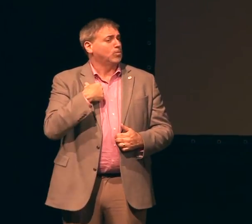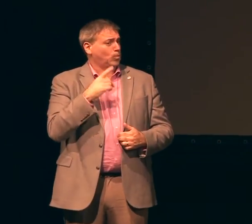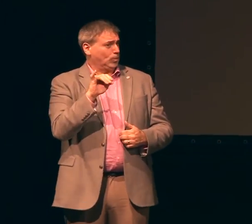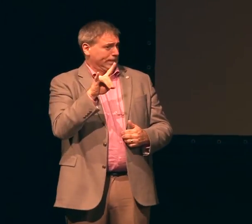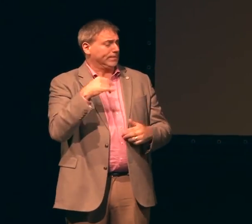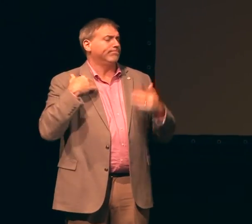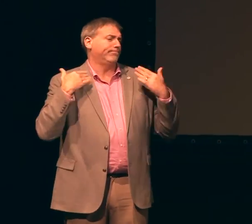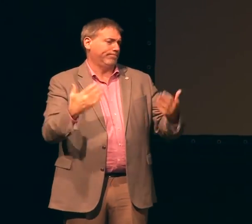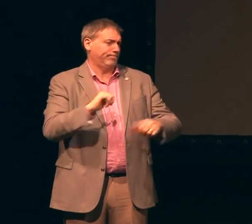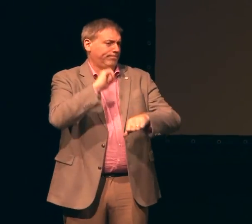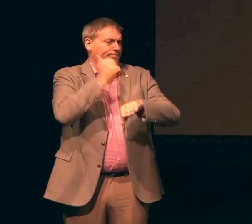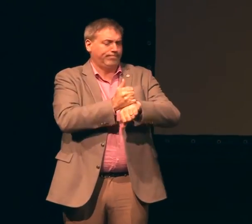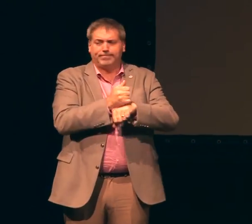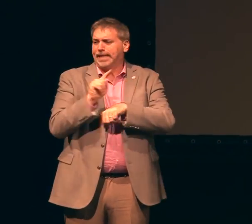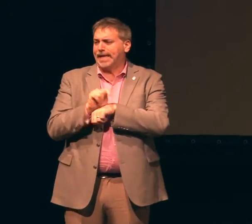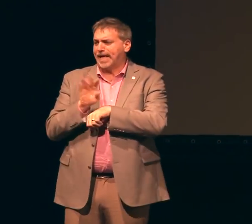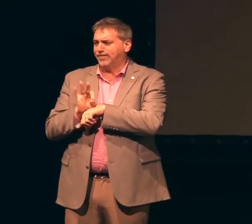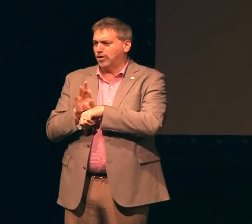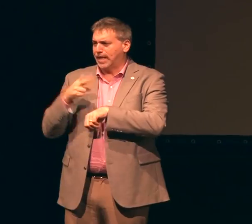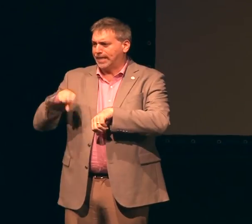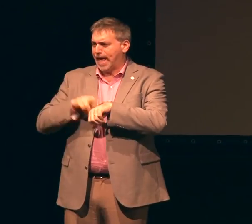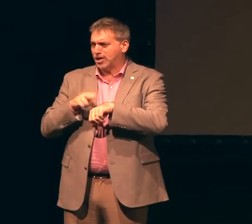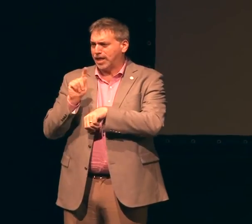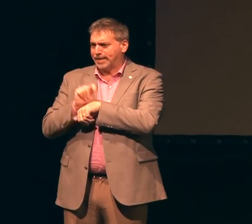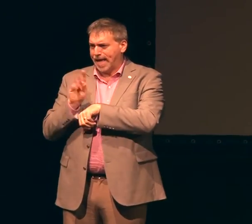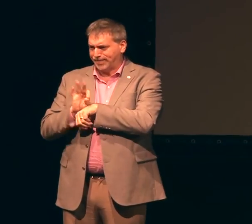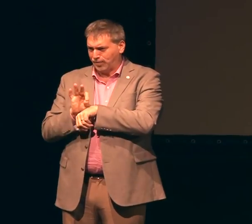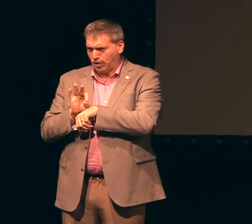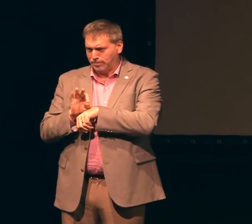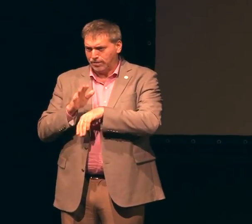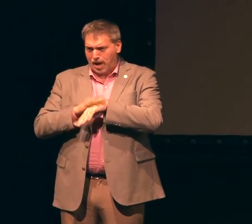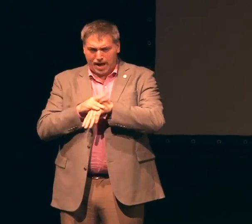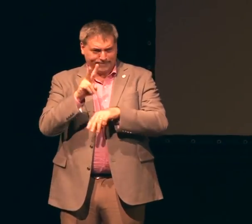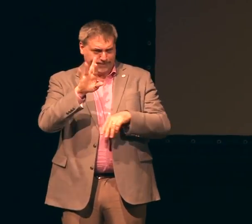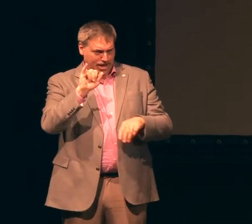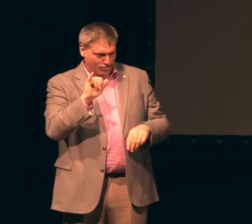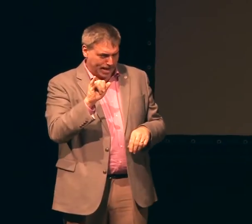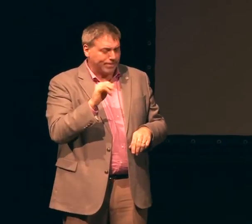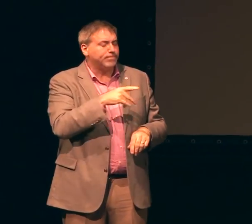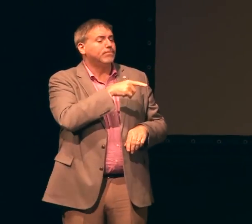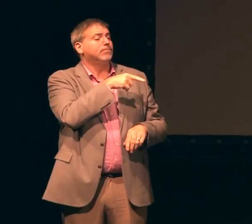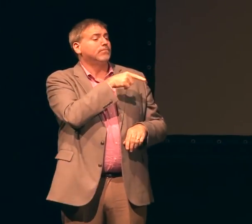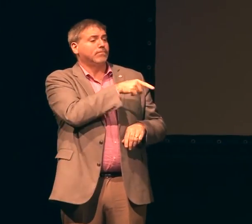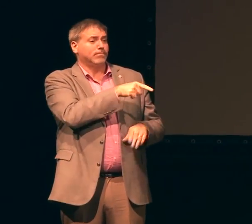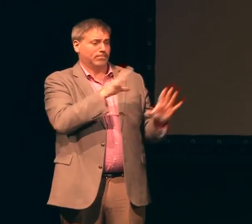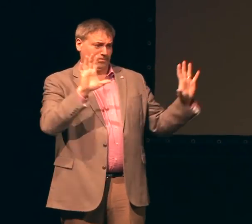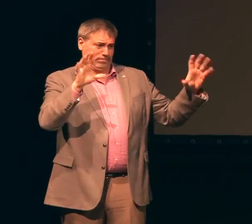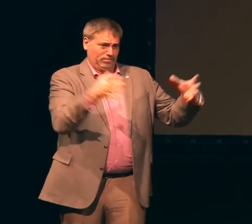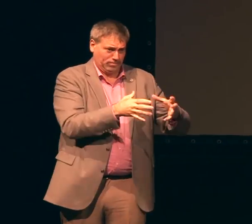are issues with VRI and there was at one point, we established a task force regarding VRI.